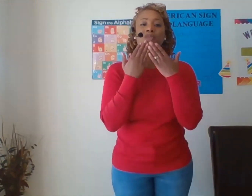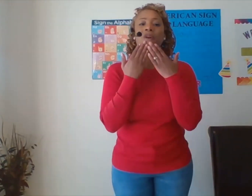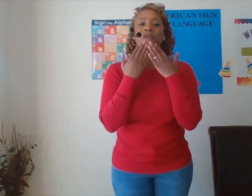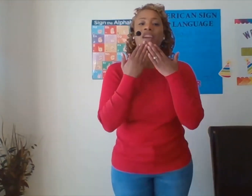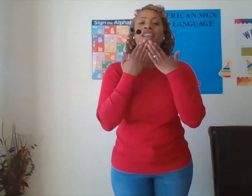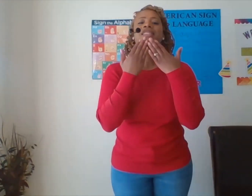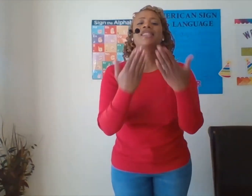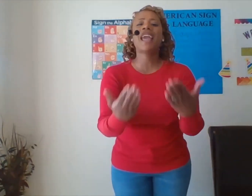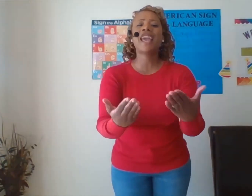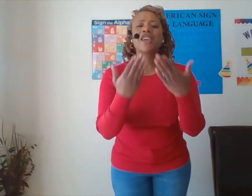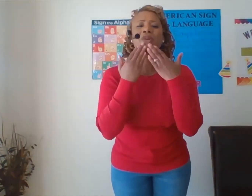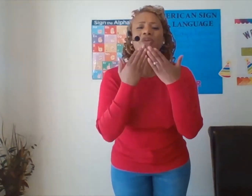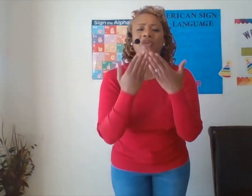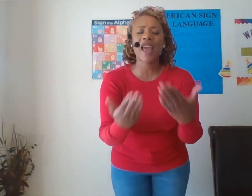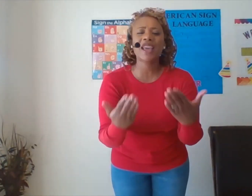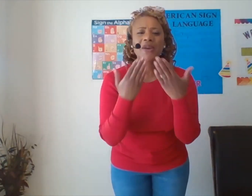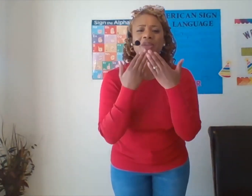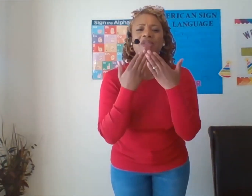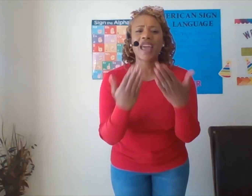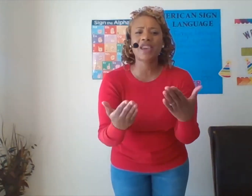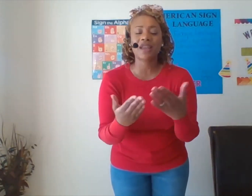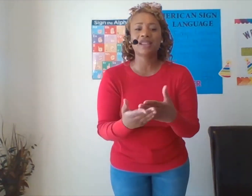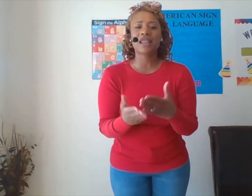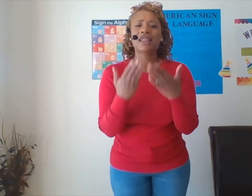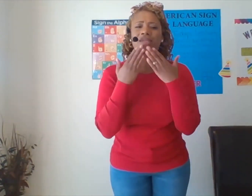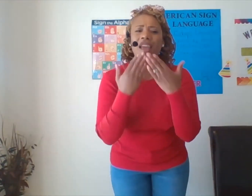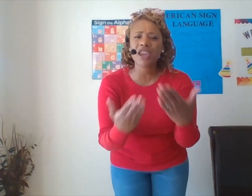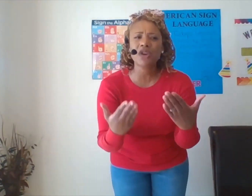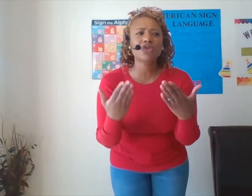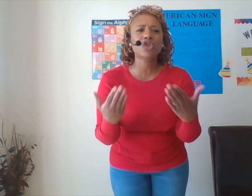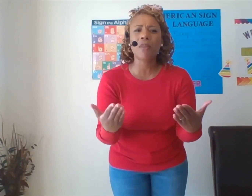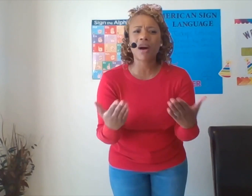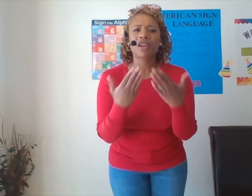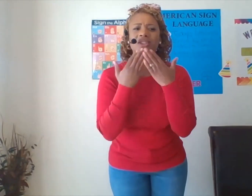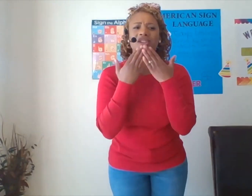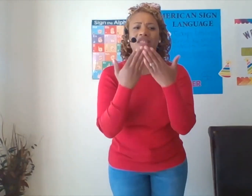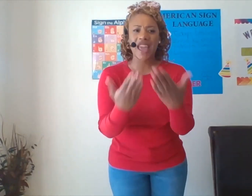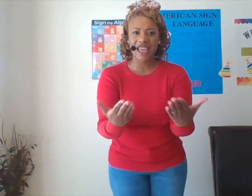both hands thank you thank you thank you that's like thank you so much thank you